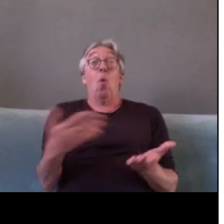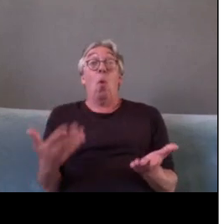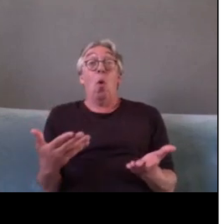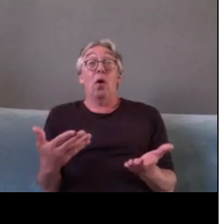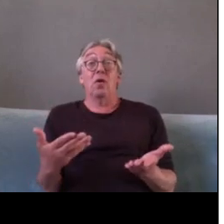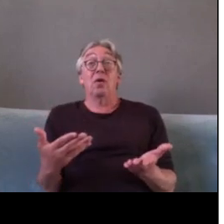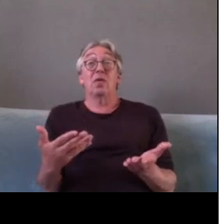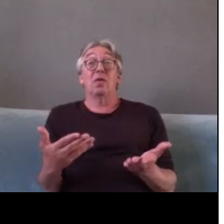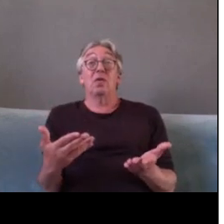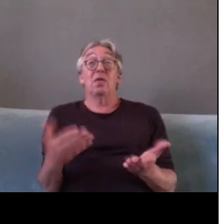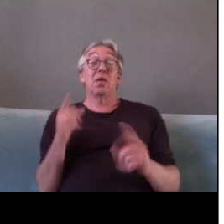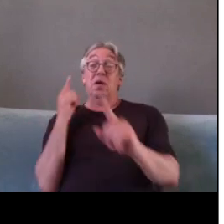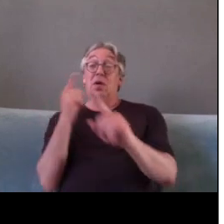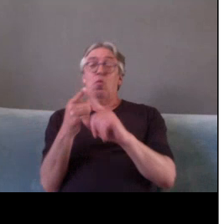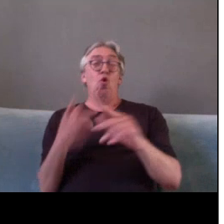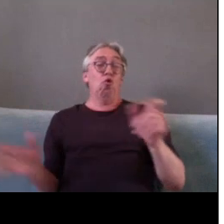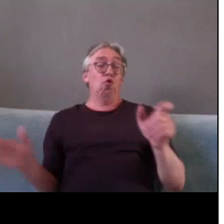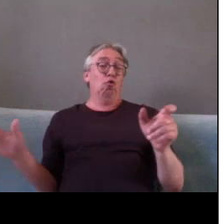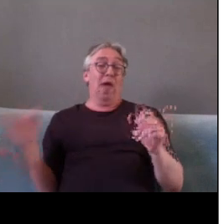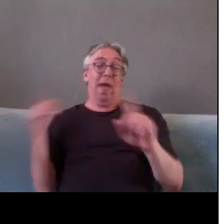Could one of you answer that question, please?